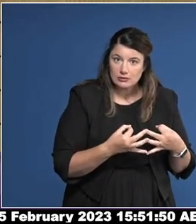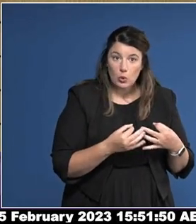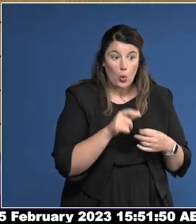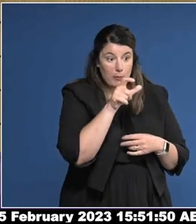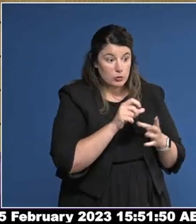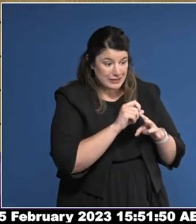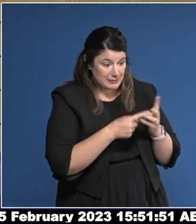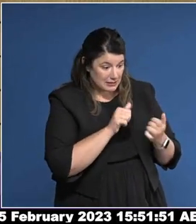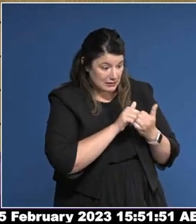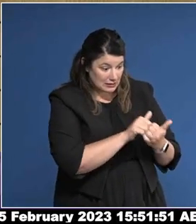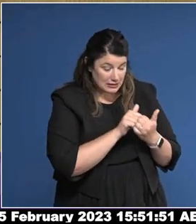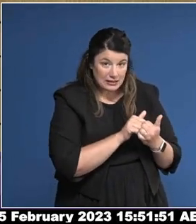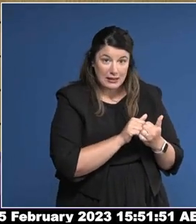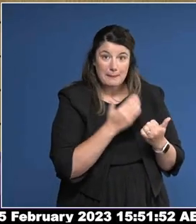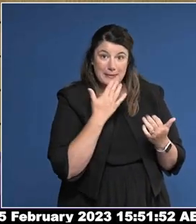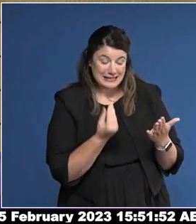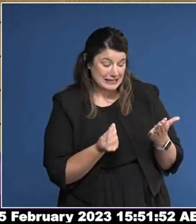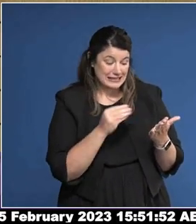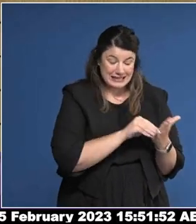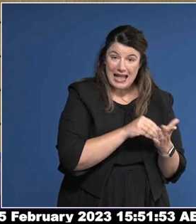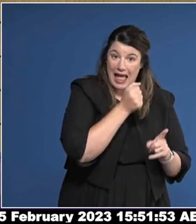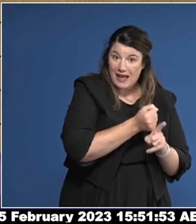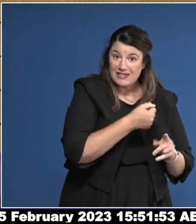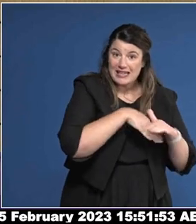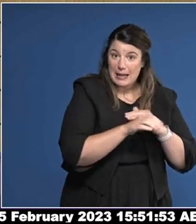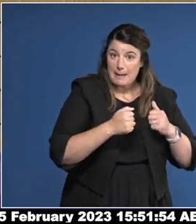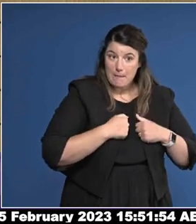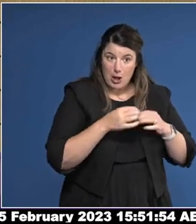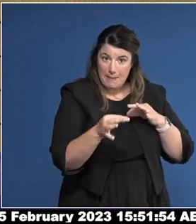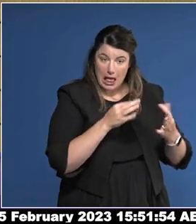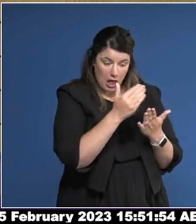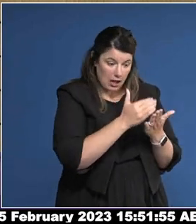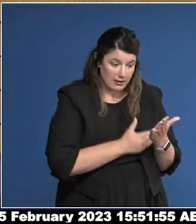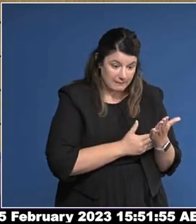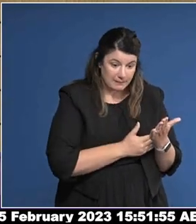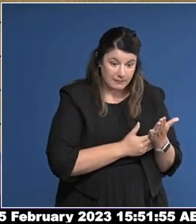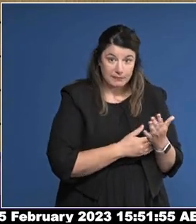advocacy goes into an NDIS package, and I have not seen one yet that has come back with